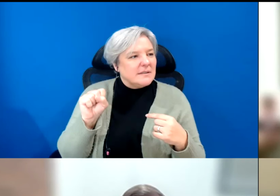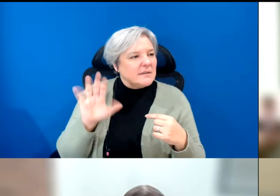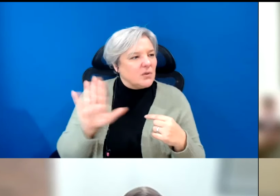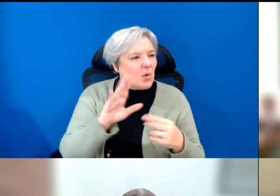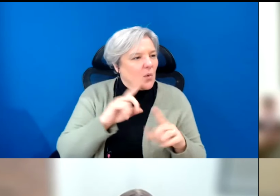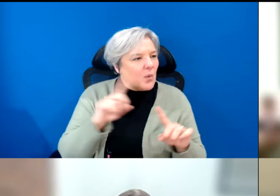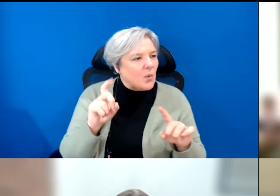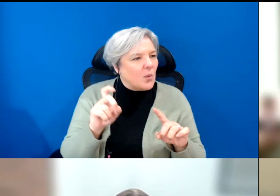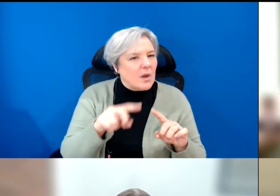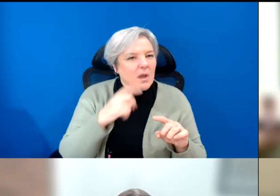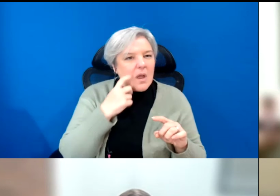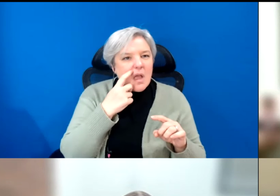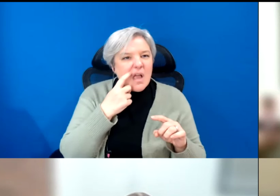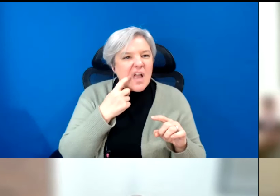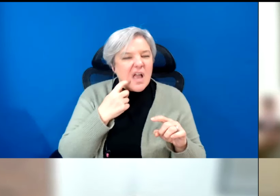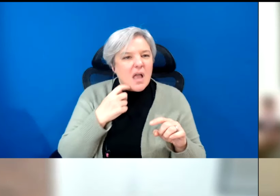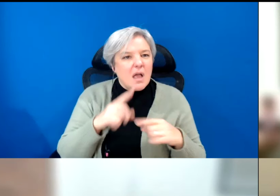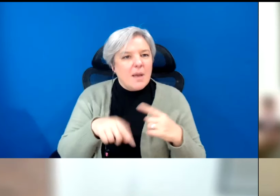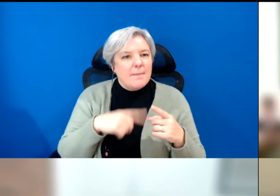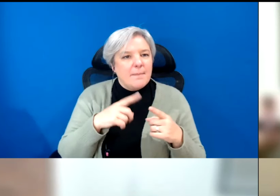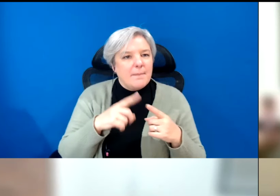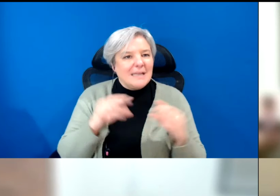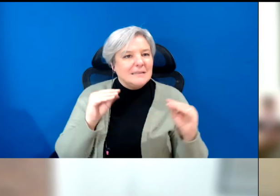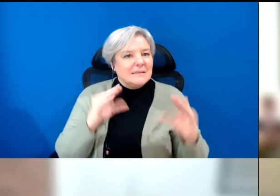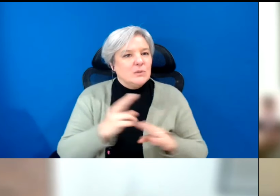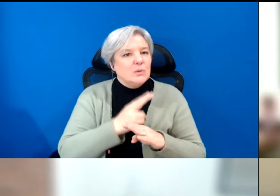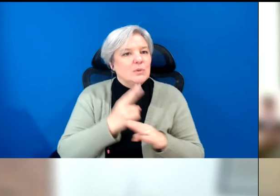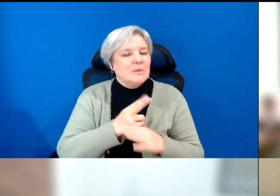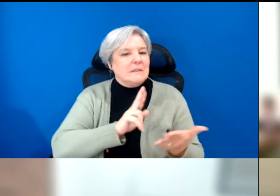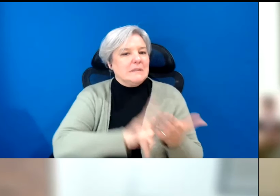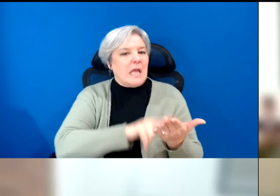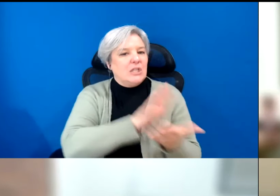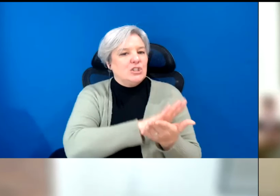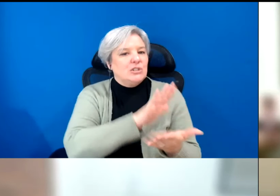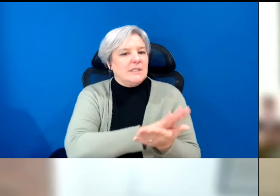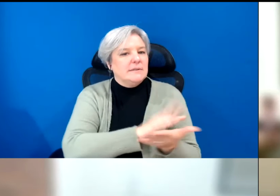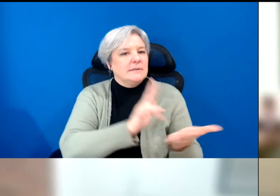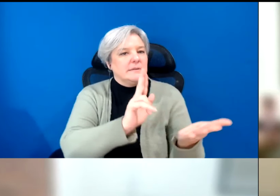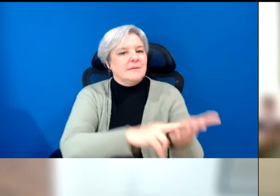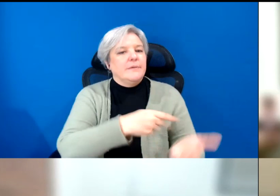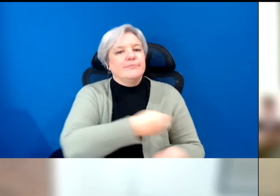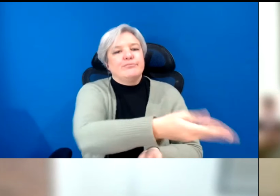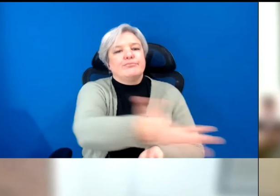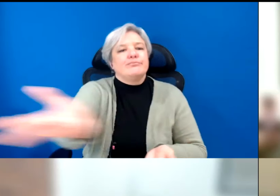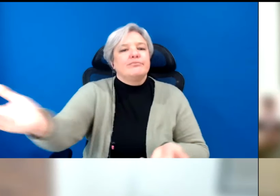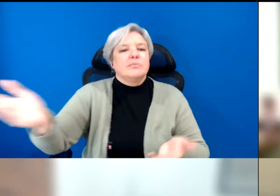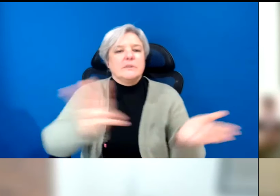affect actively about teachers using sign in sheet state to pass them around in an in-person class.